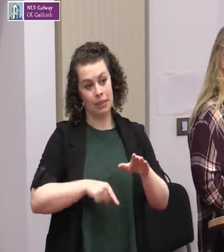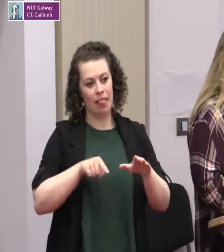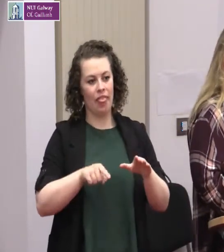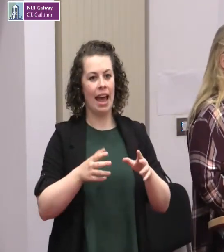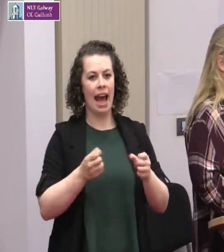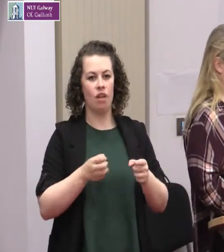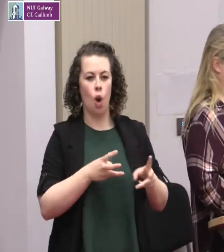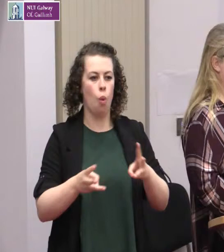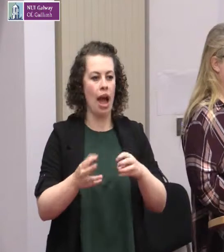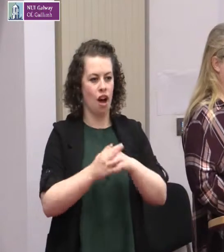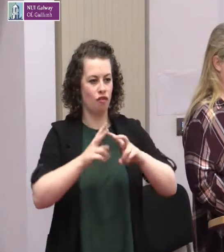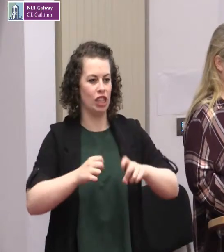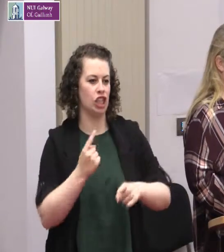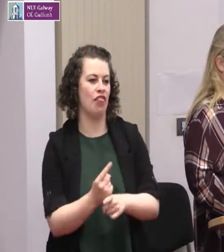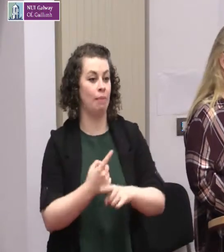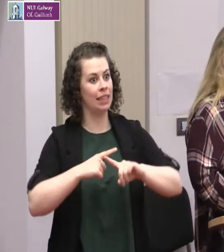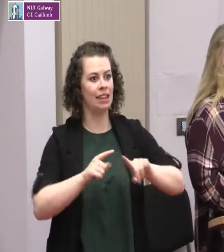in research.